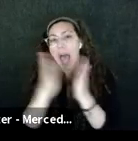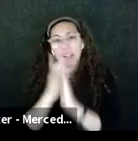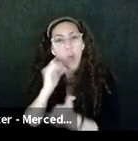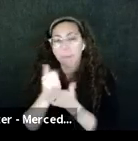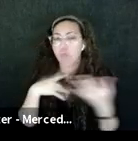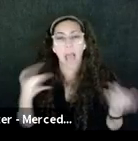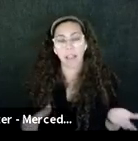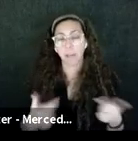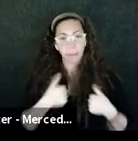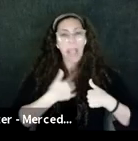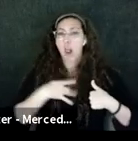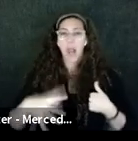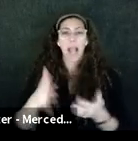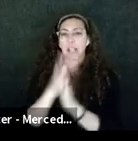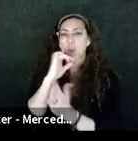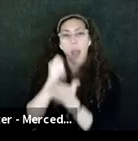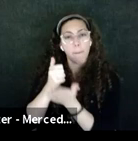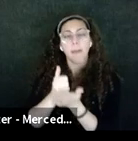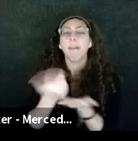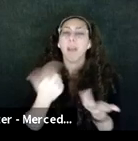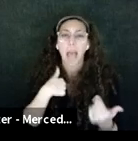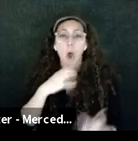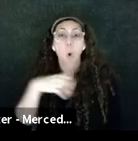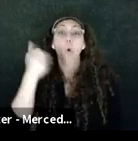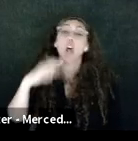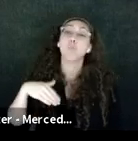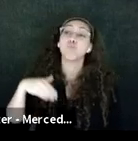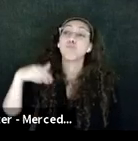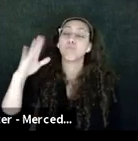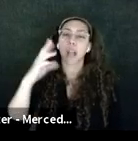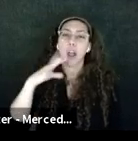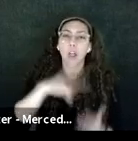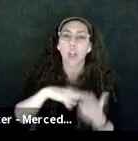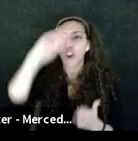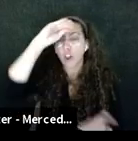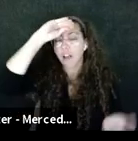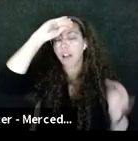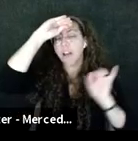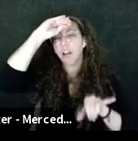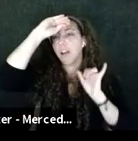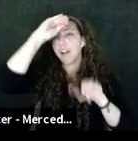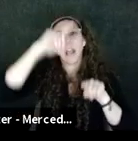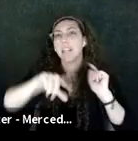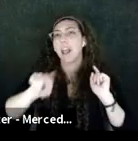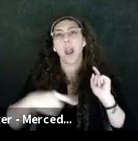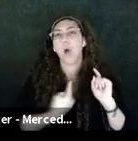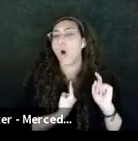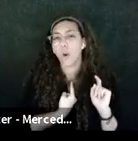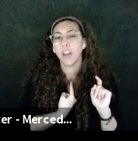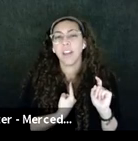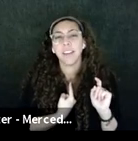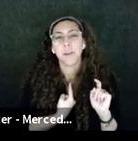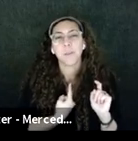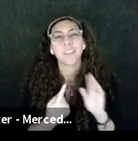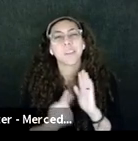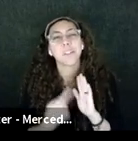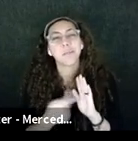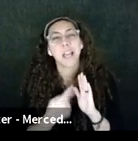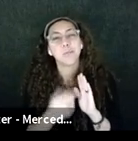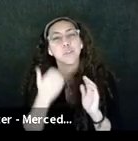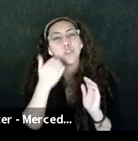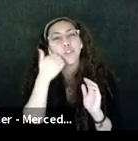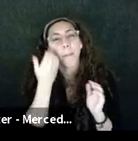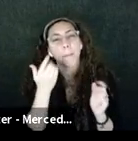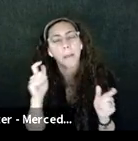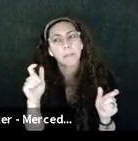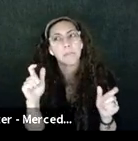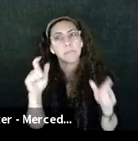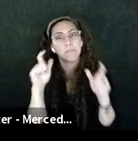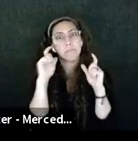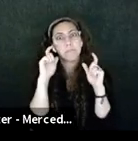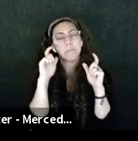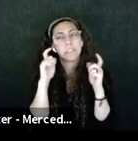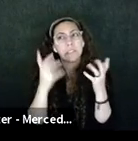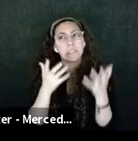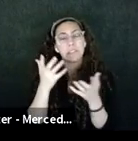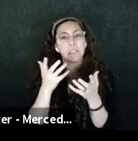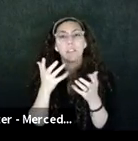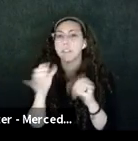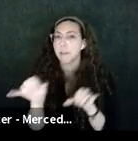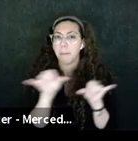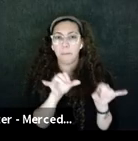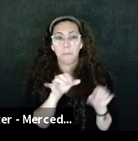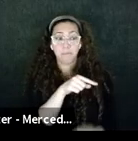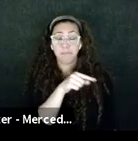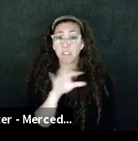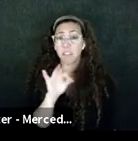Jason Williams: But with age. I've learned that I can't do everything on my own. But with that comes some shame sometimes. And so, same kind of thing. A lot of foster youth have experienced a lot of shame around